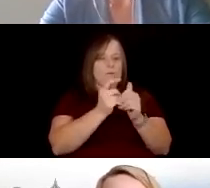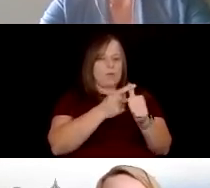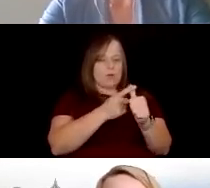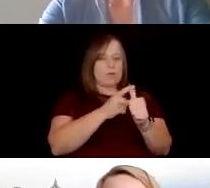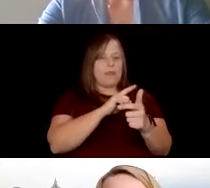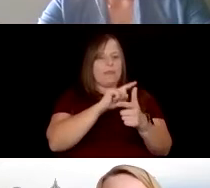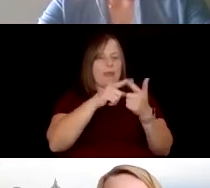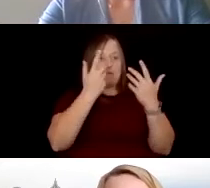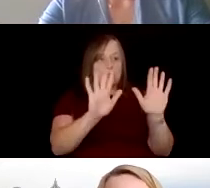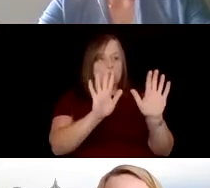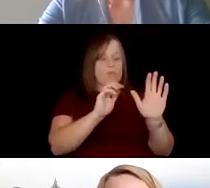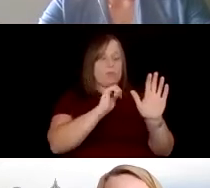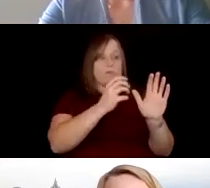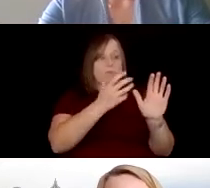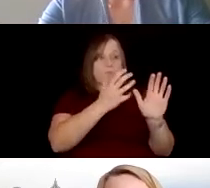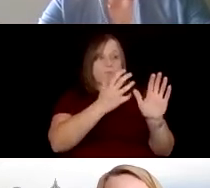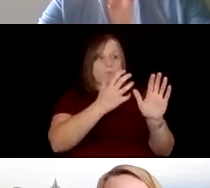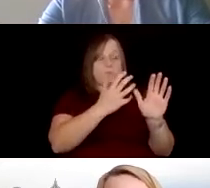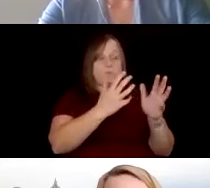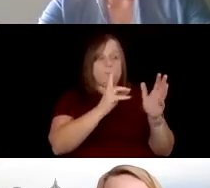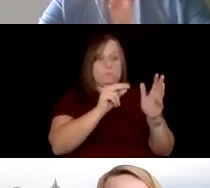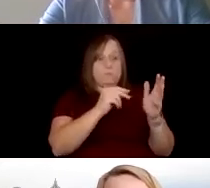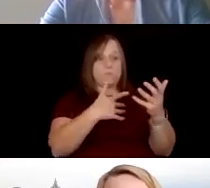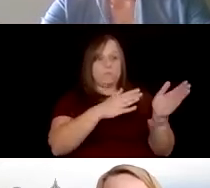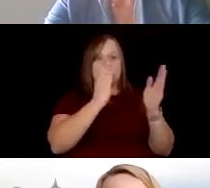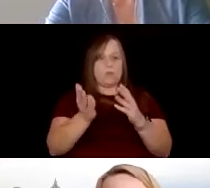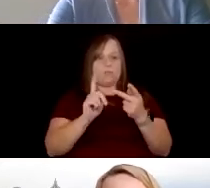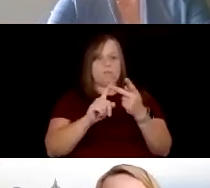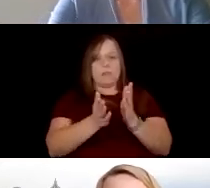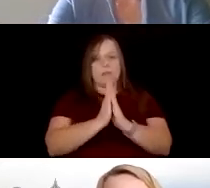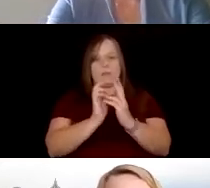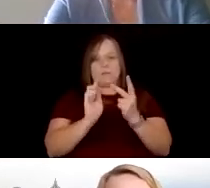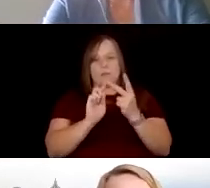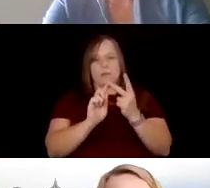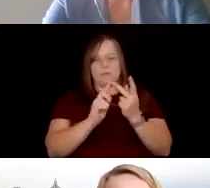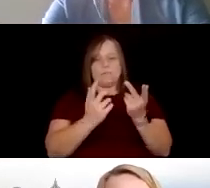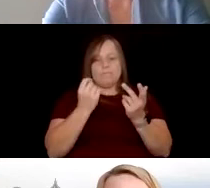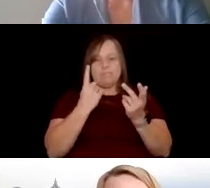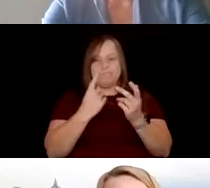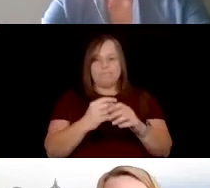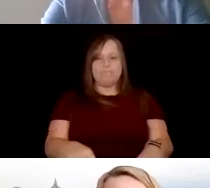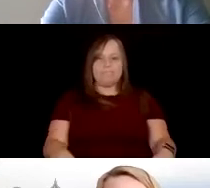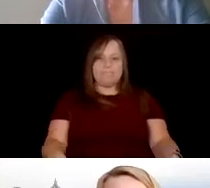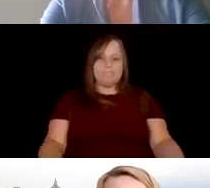And then if you get a negative decision, then ask for a personal appearance hearing. So that is something to keep in mind.